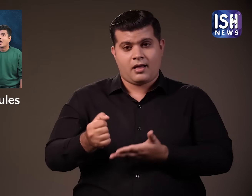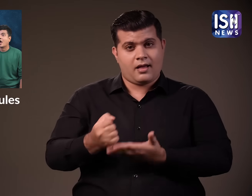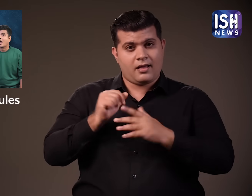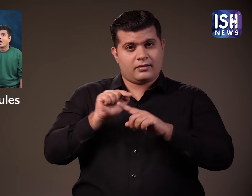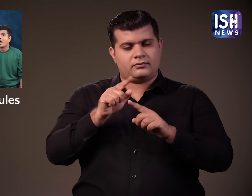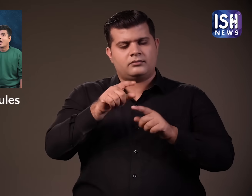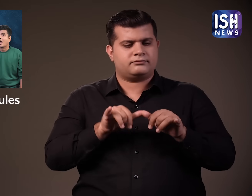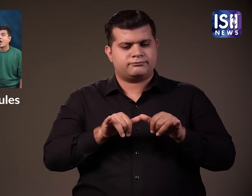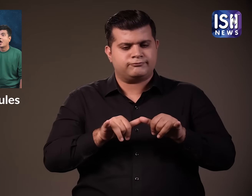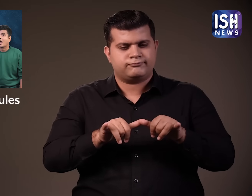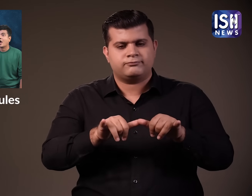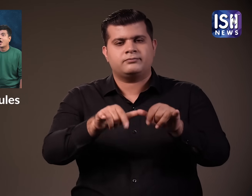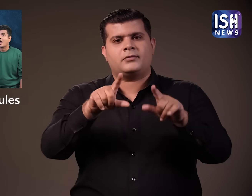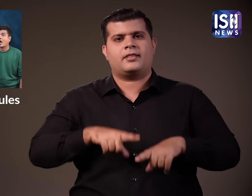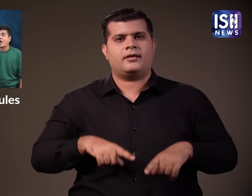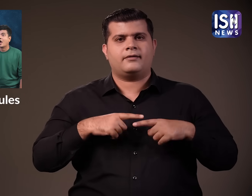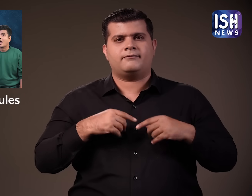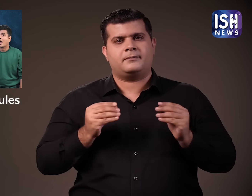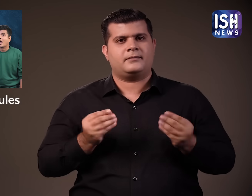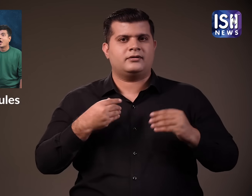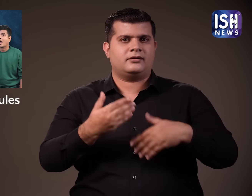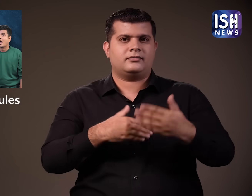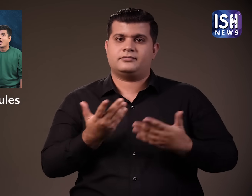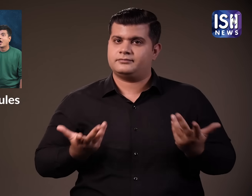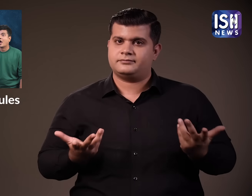These will help to life a smooth and better lifestyle.